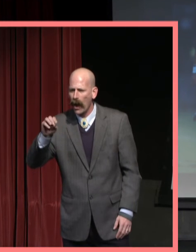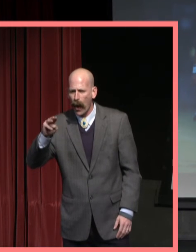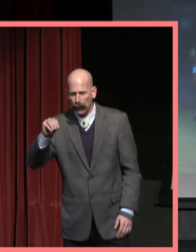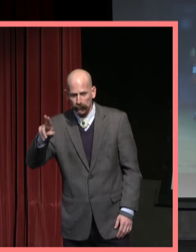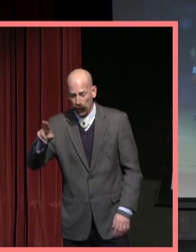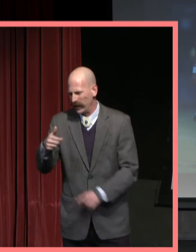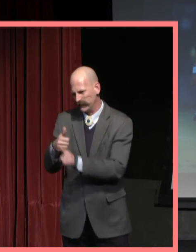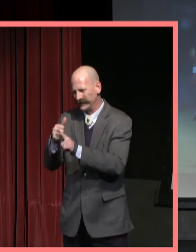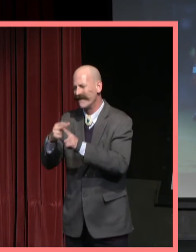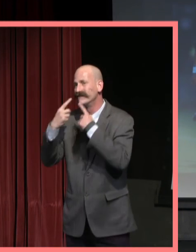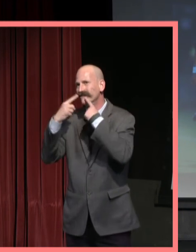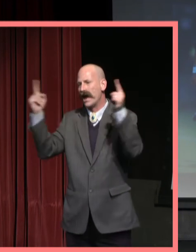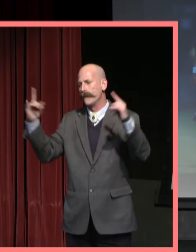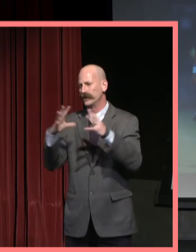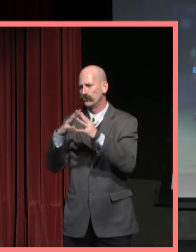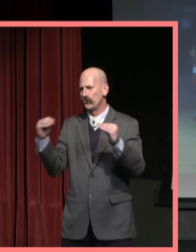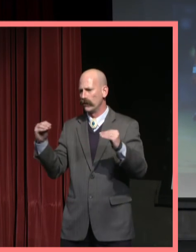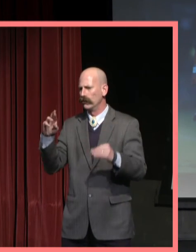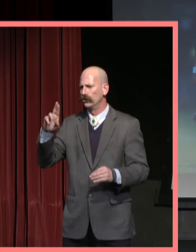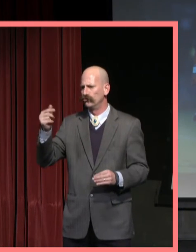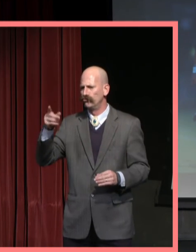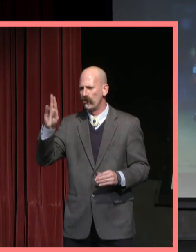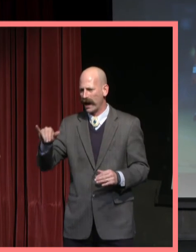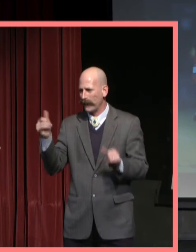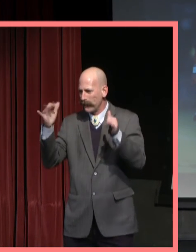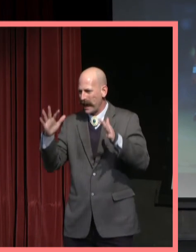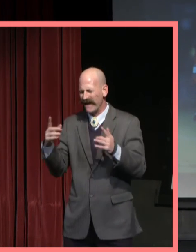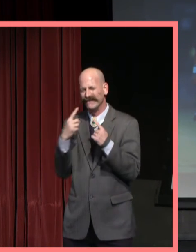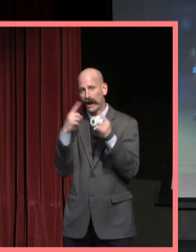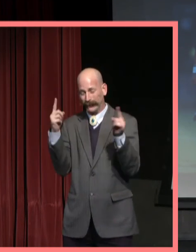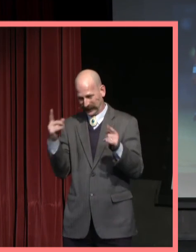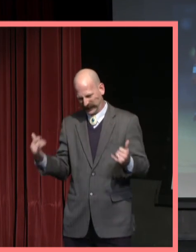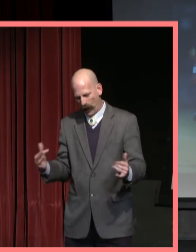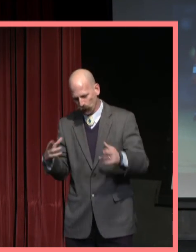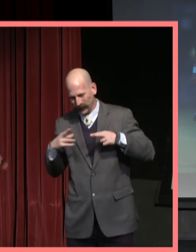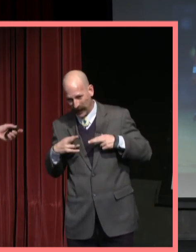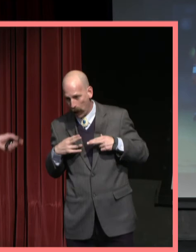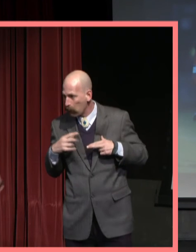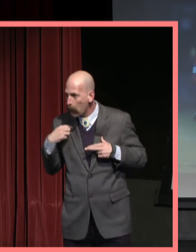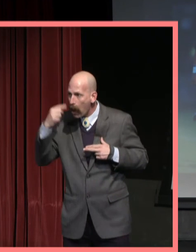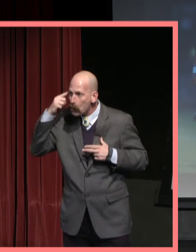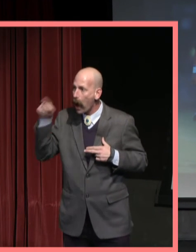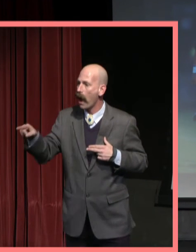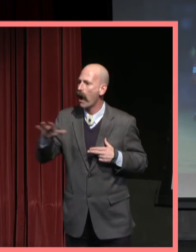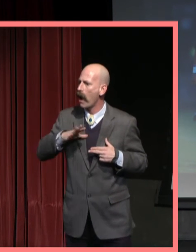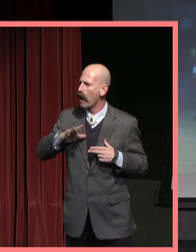He's now retired. He's actually a good public speaker,